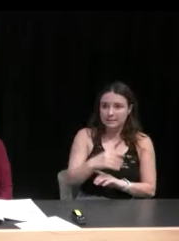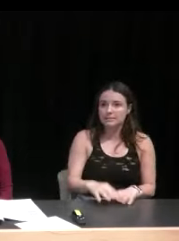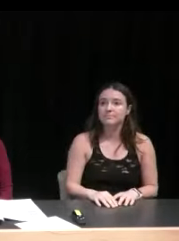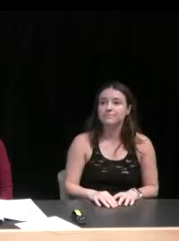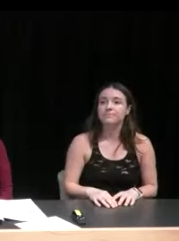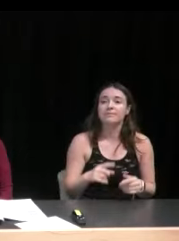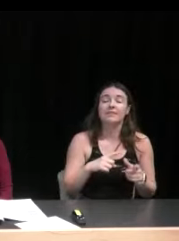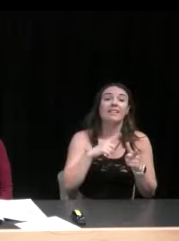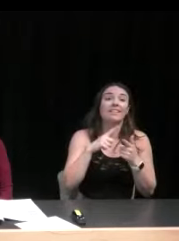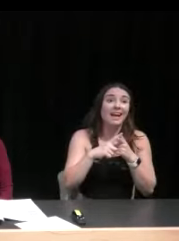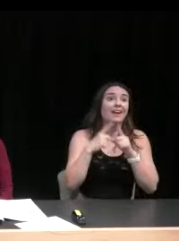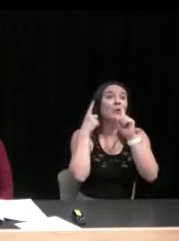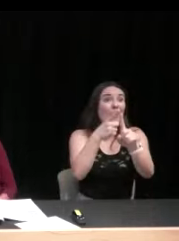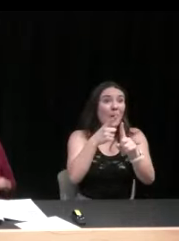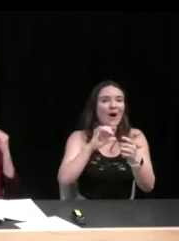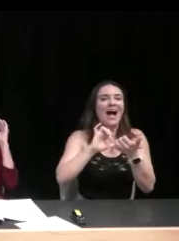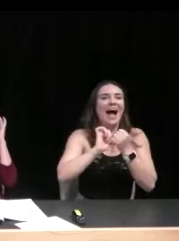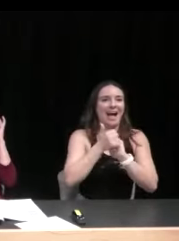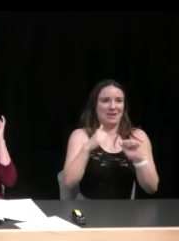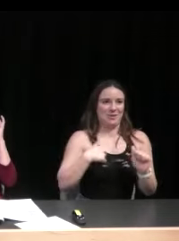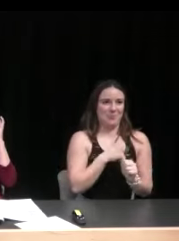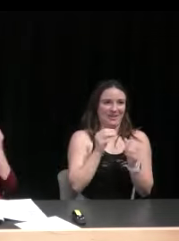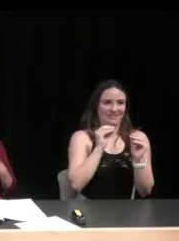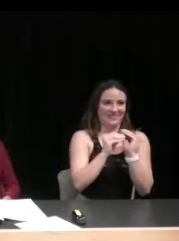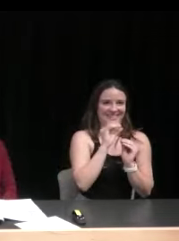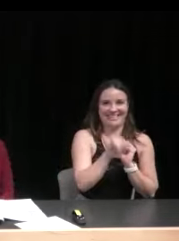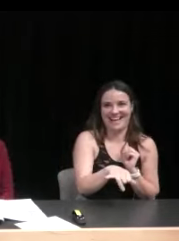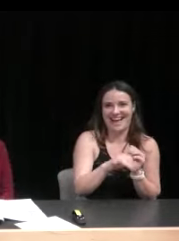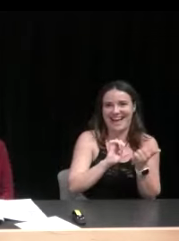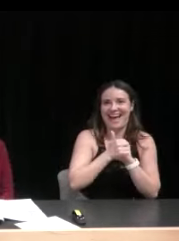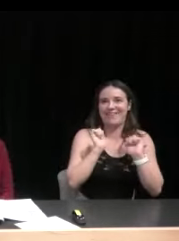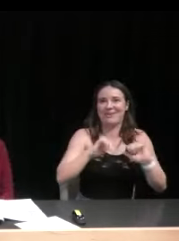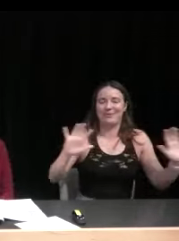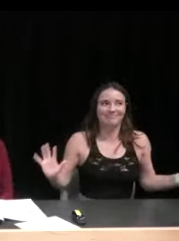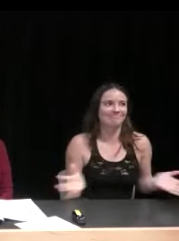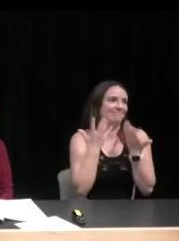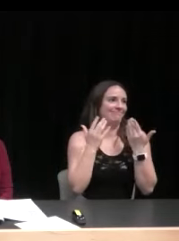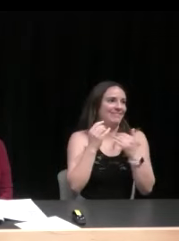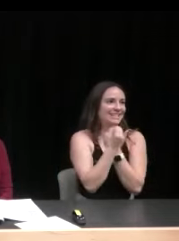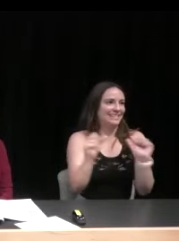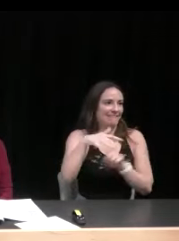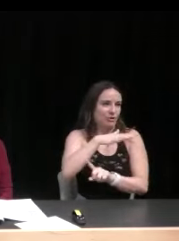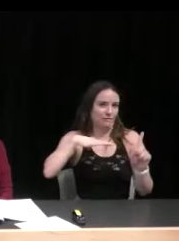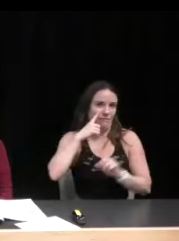microaggressions Etc and what those look like in the workplace with the goal of fixing that